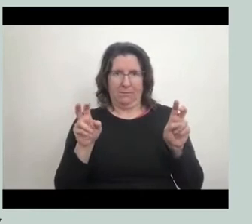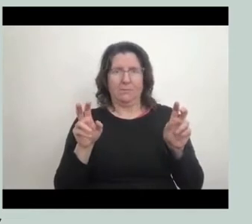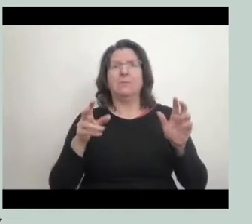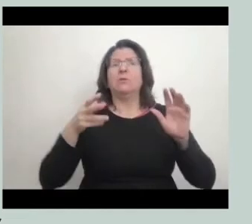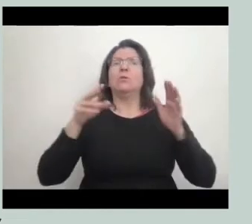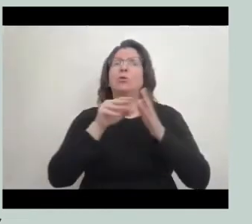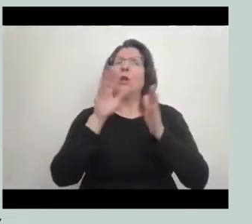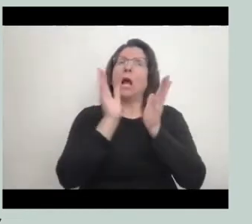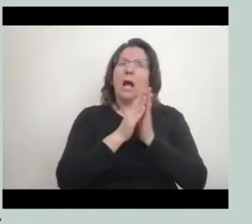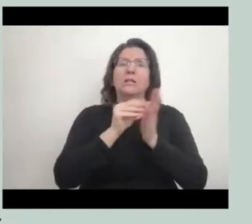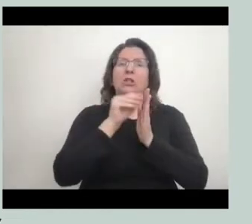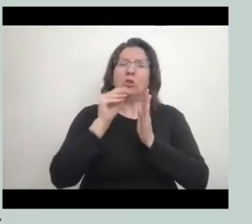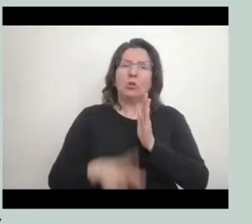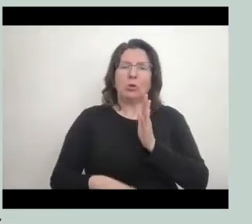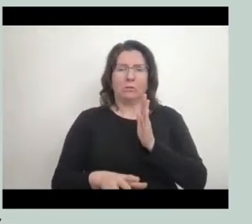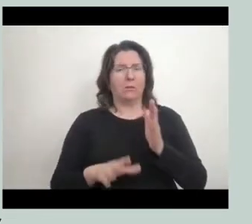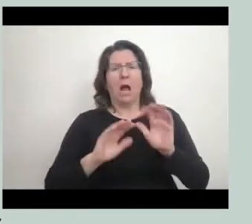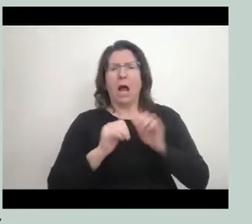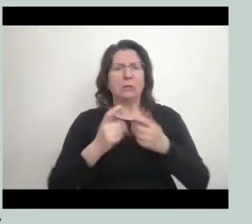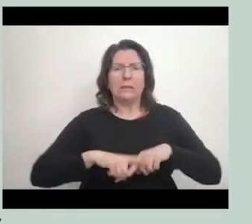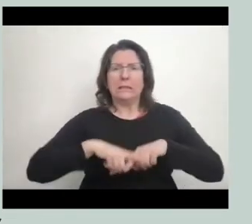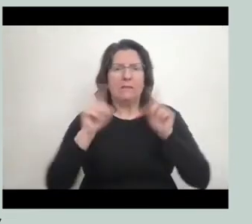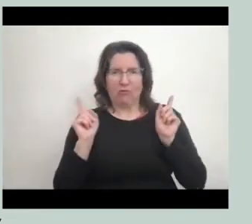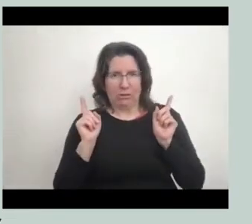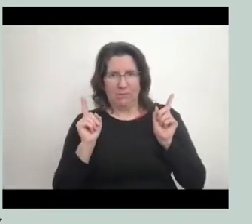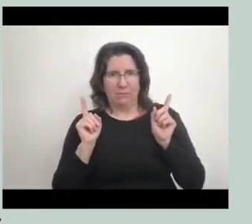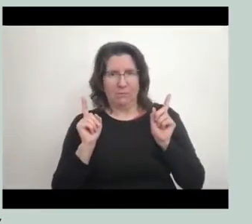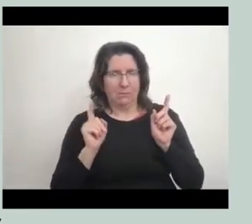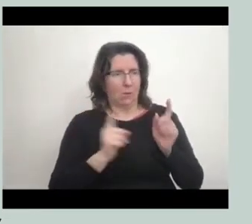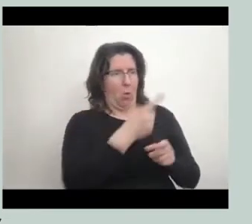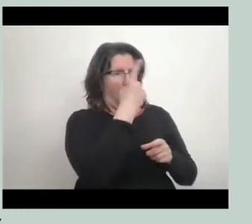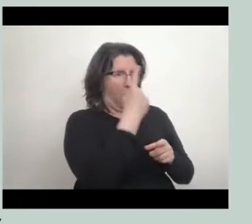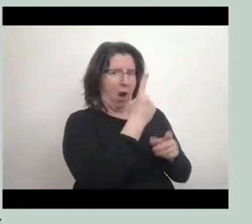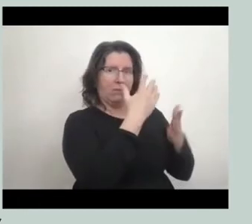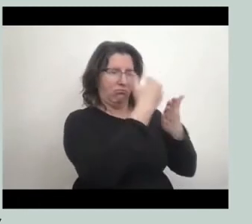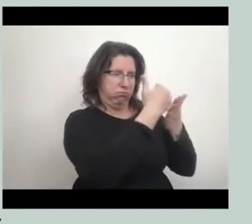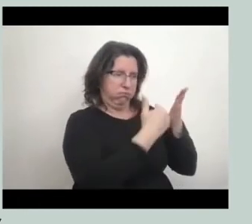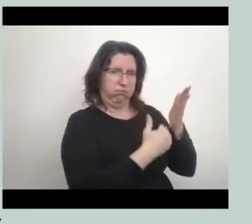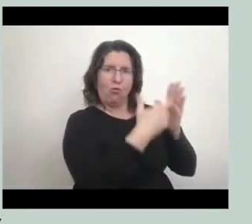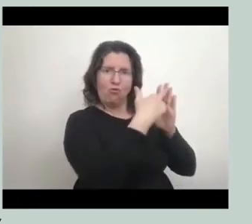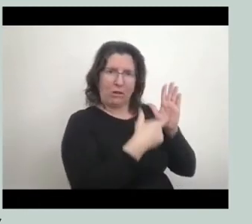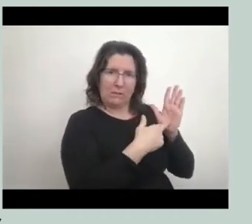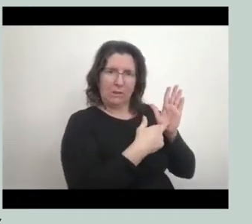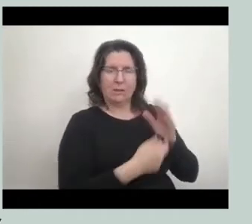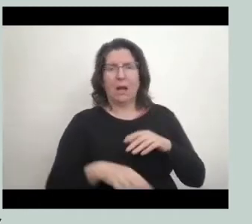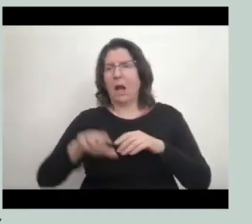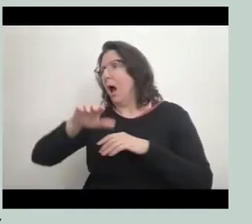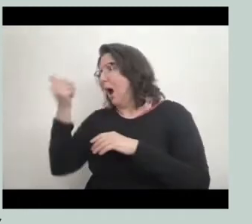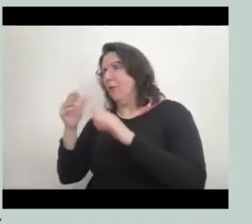So both texts deal with the same topic. The students have to identify how they are different.